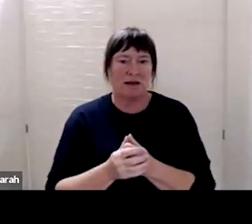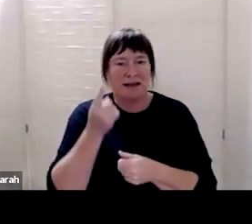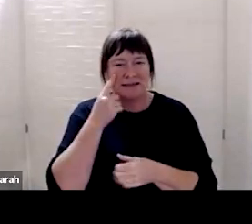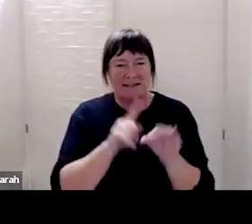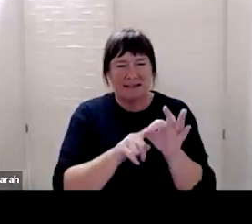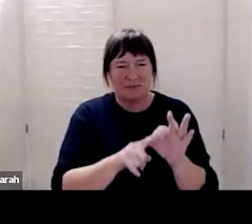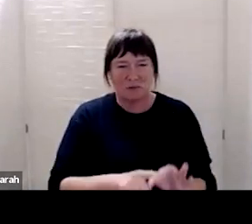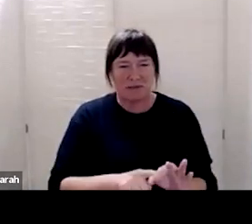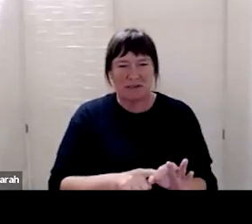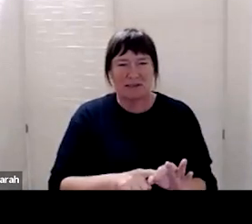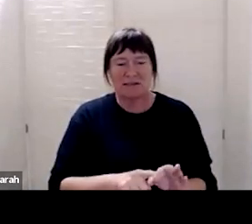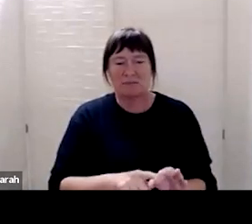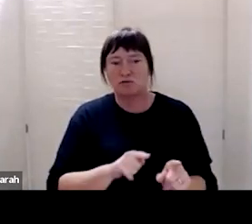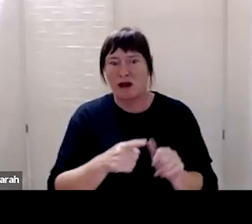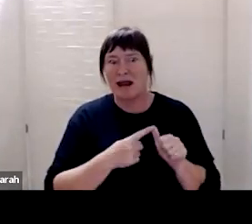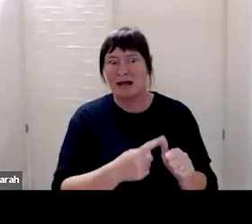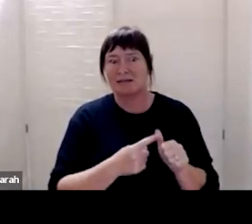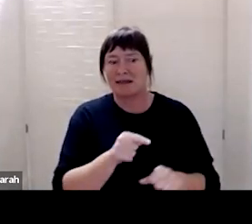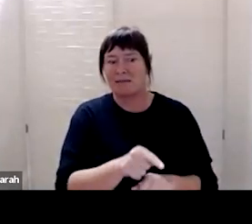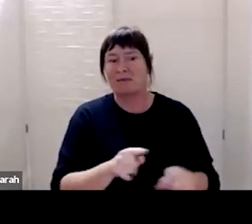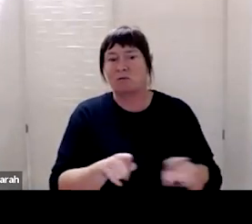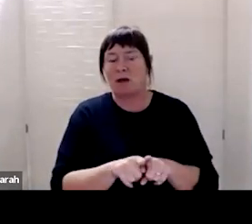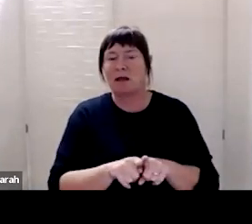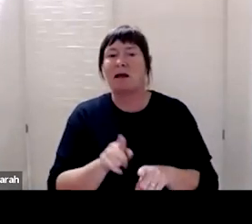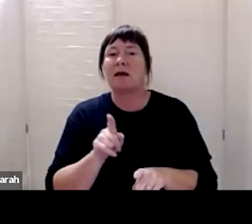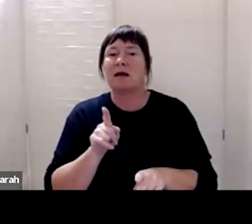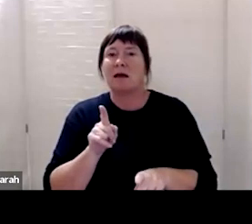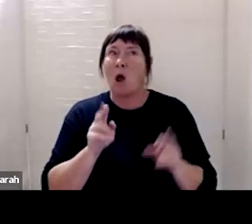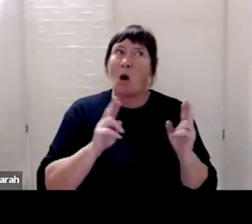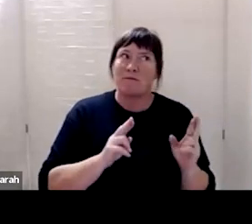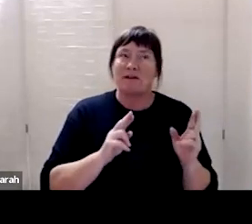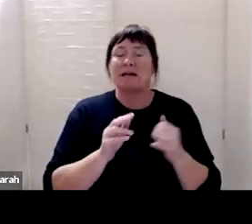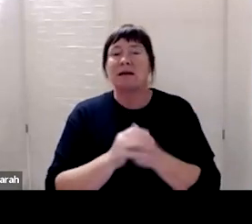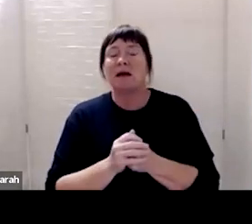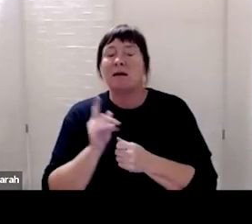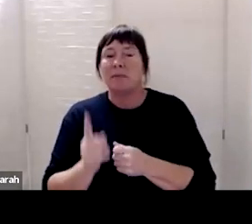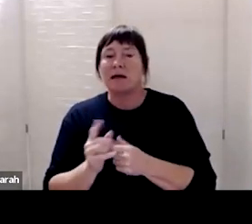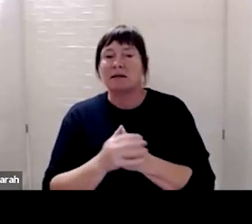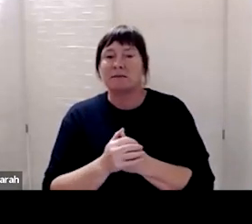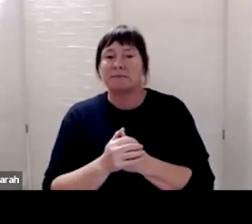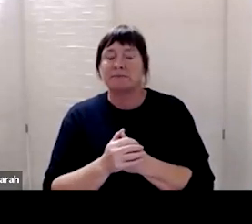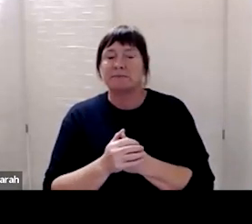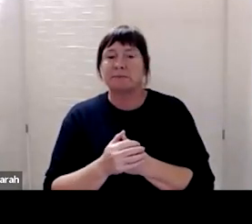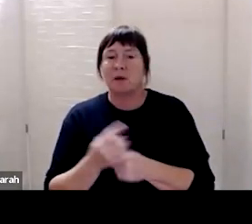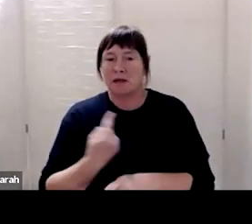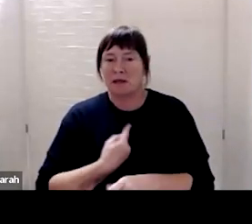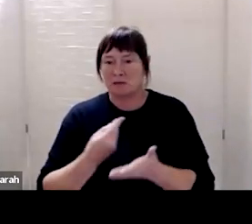that we will get to at some stage, hopefully. The IF hosts are there are to support,